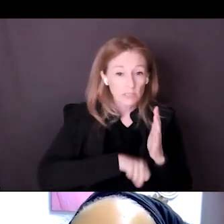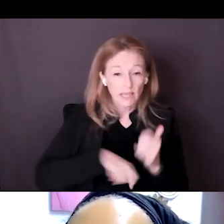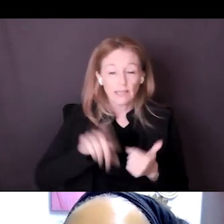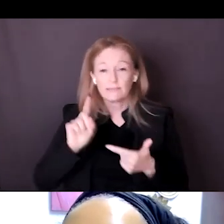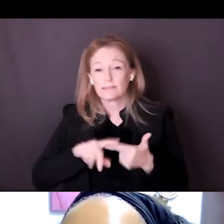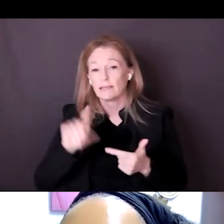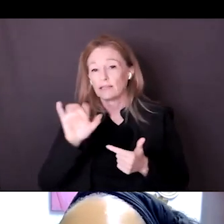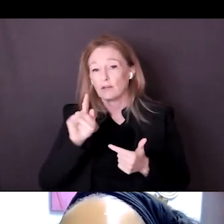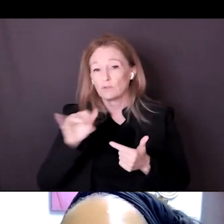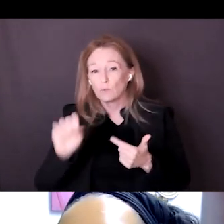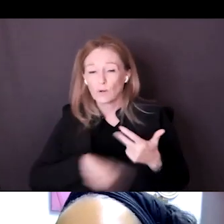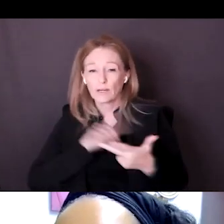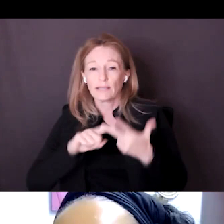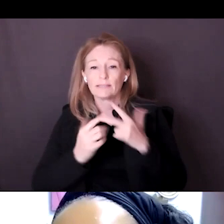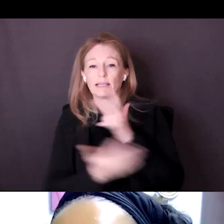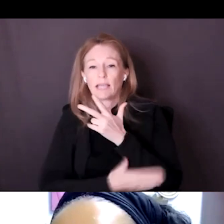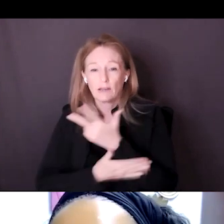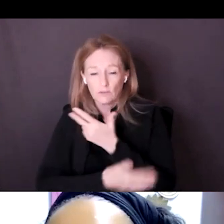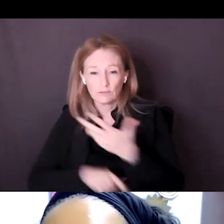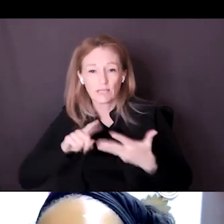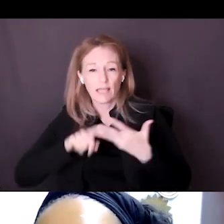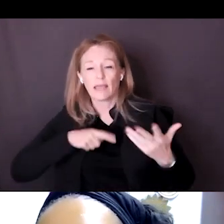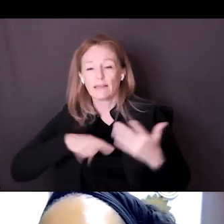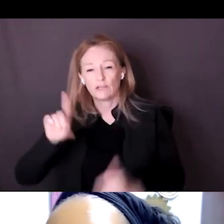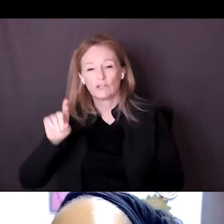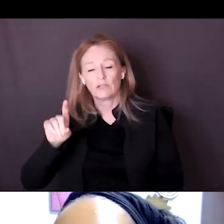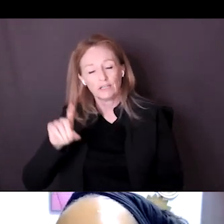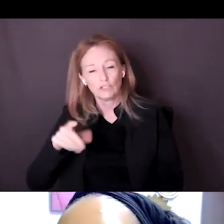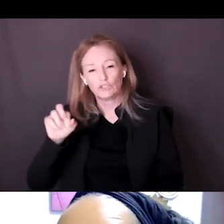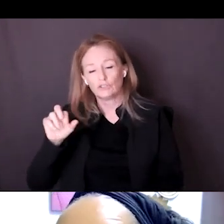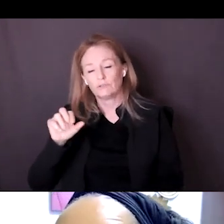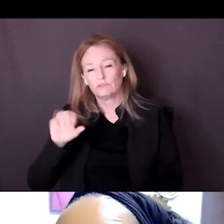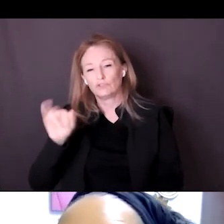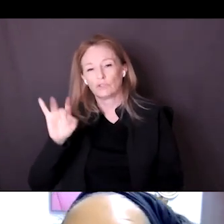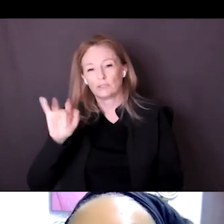JURISDICTIONS SHOULD KNOW ABOUT 911 COORDINATION. WE HAD ABOUT